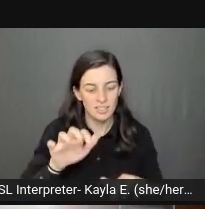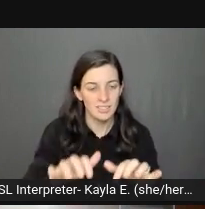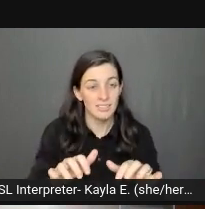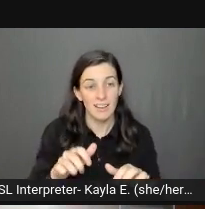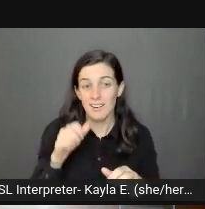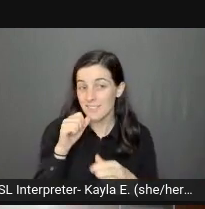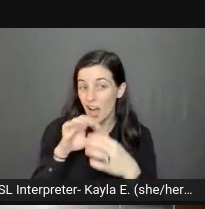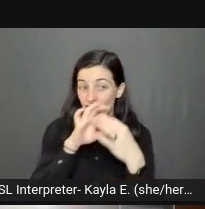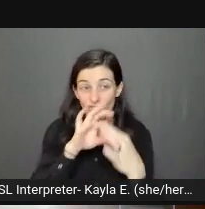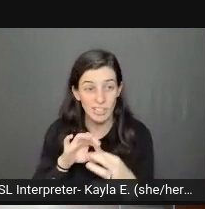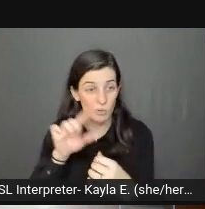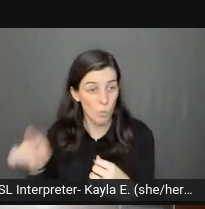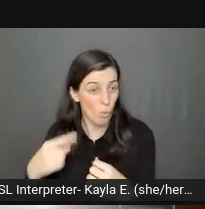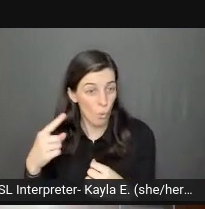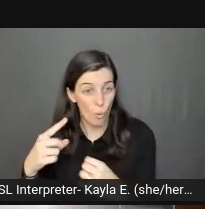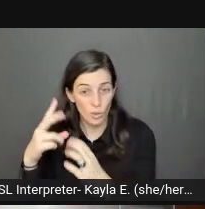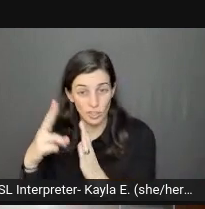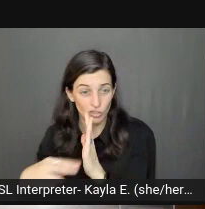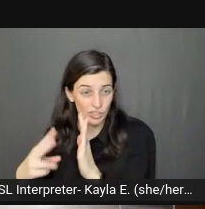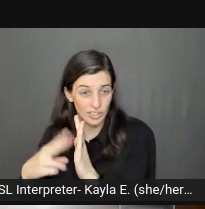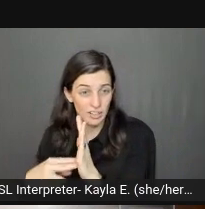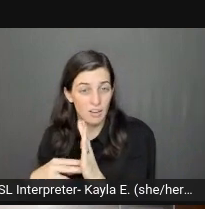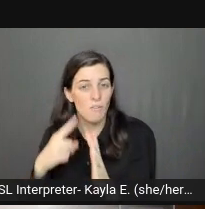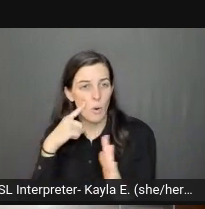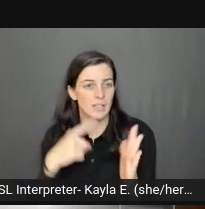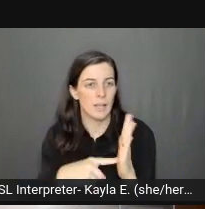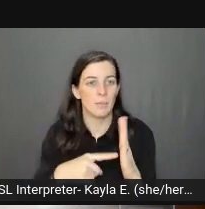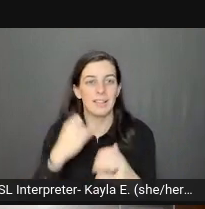For example, if your screen reader is turned on,